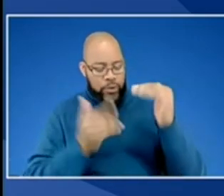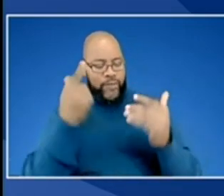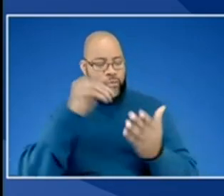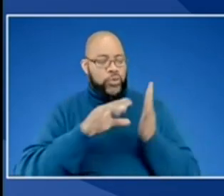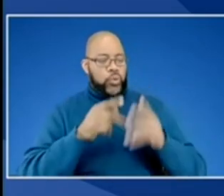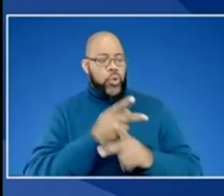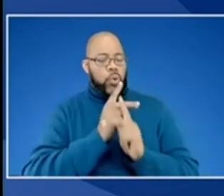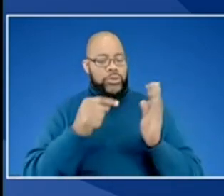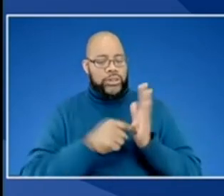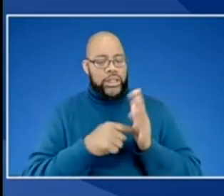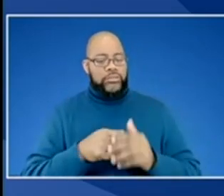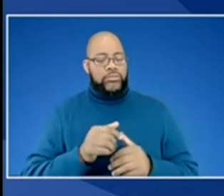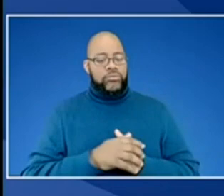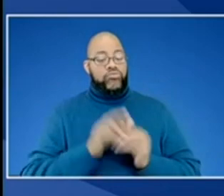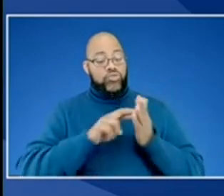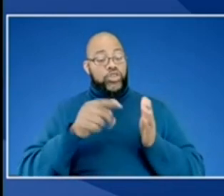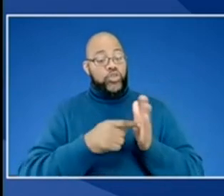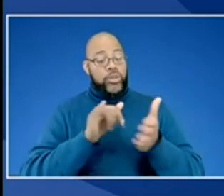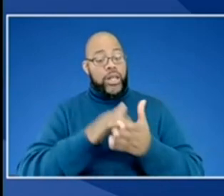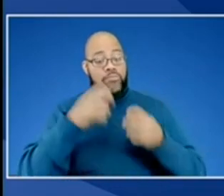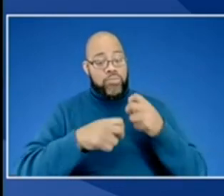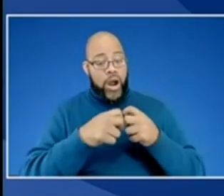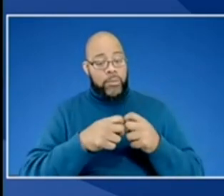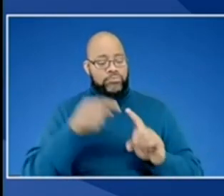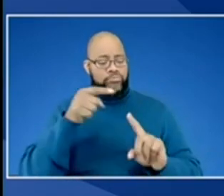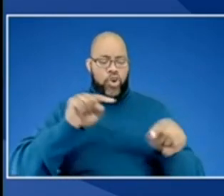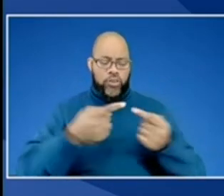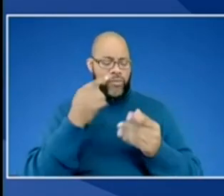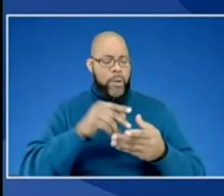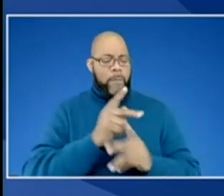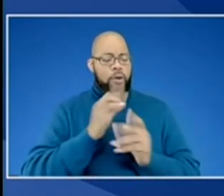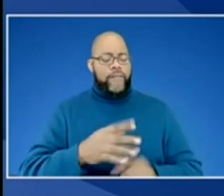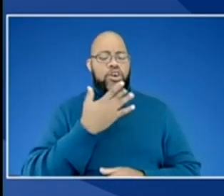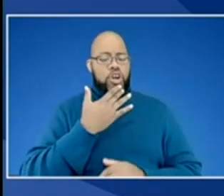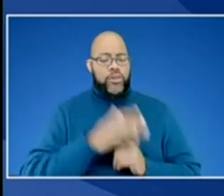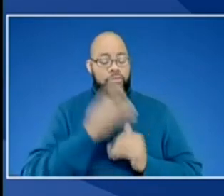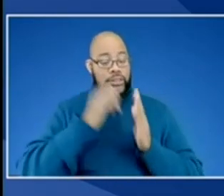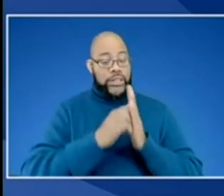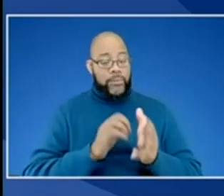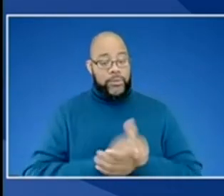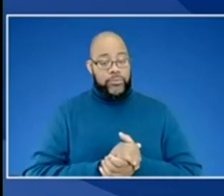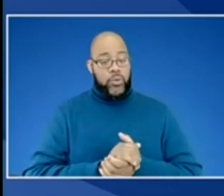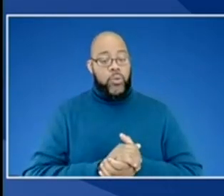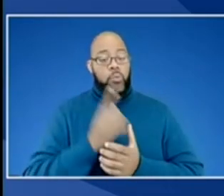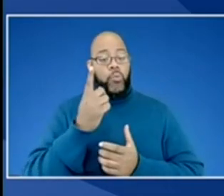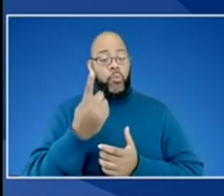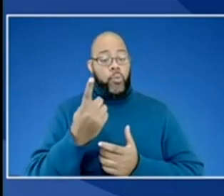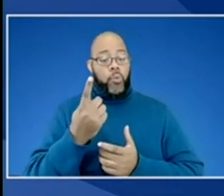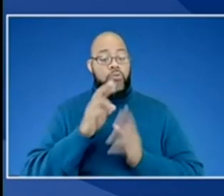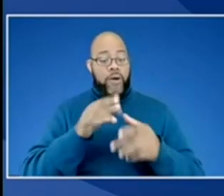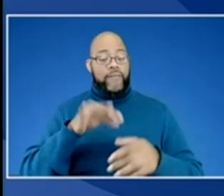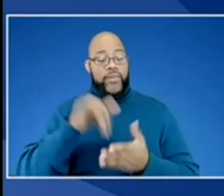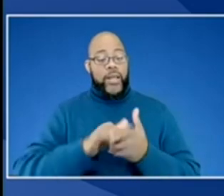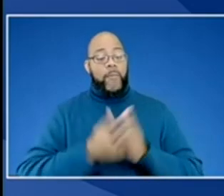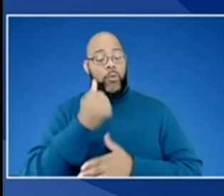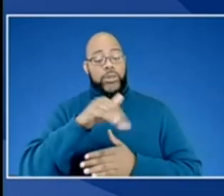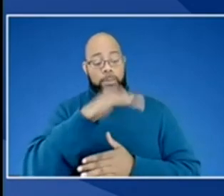Research has shown that this problem is acutely harmful for borrowers of color. For example, one report found that most Black borrowers owe more on their loans